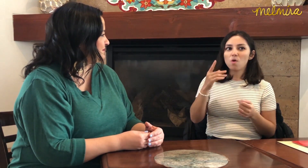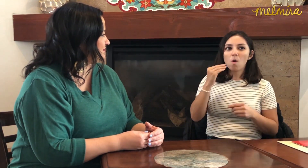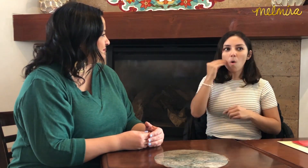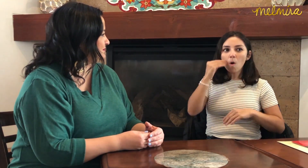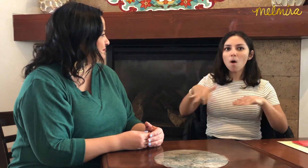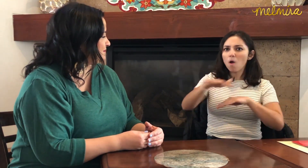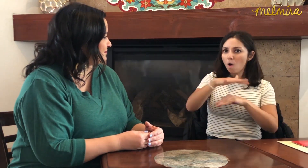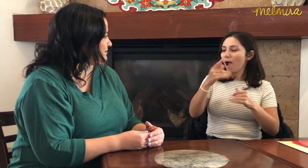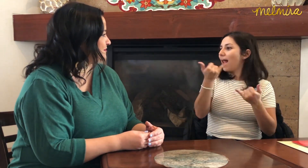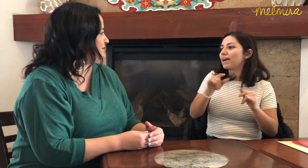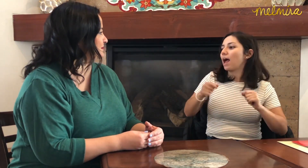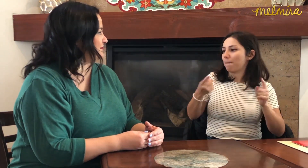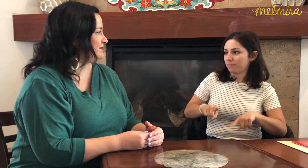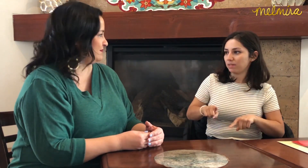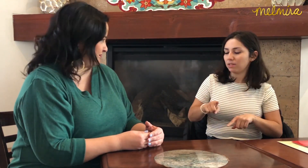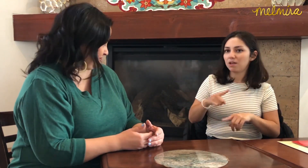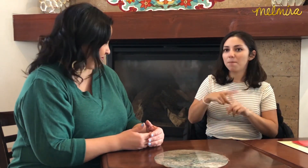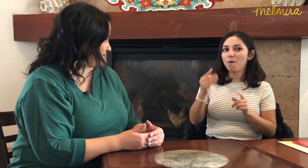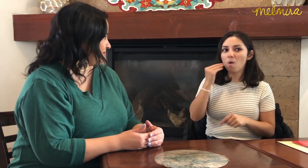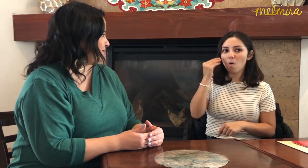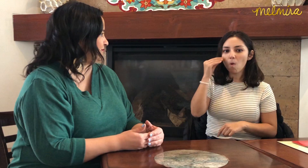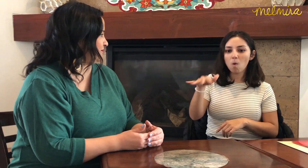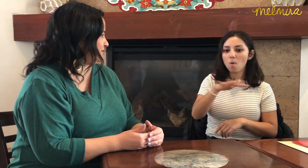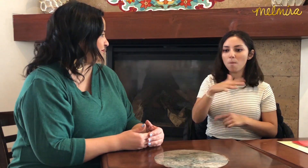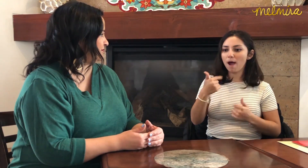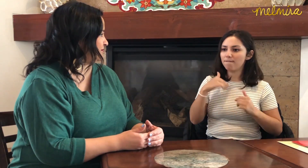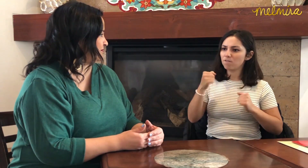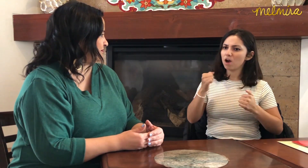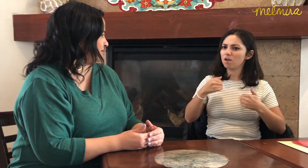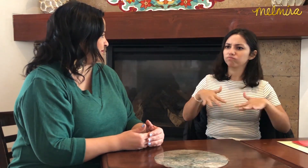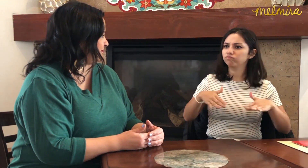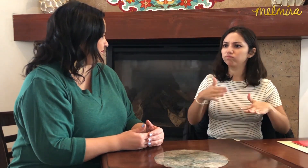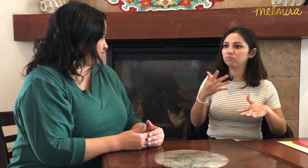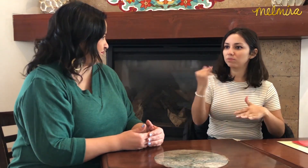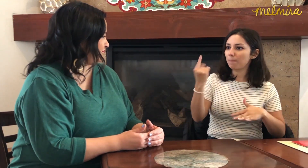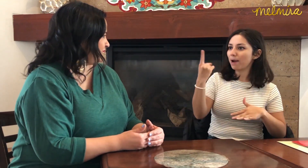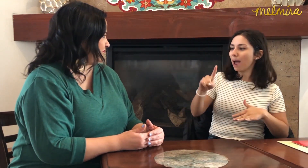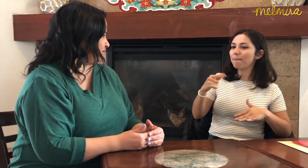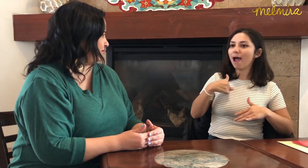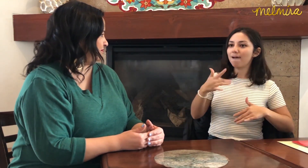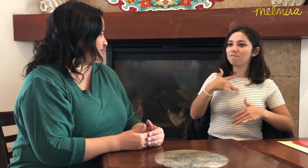like anything can happen." But at home here, I can walk around and if